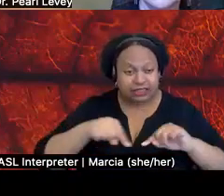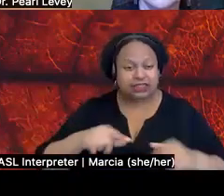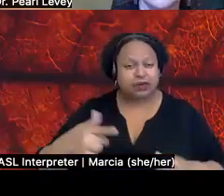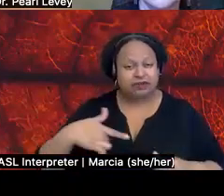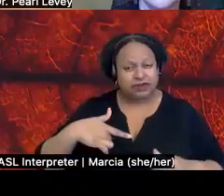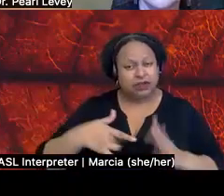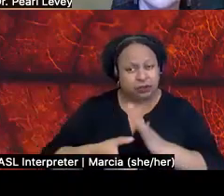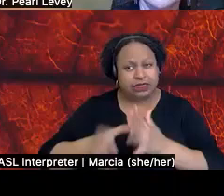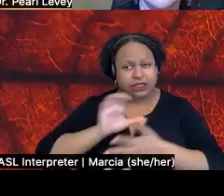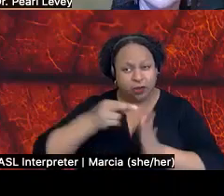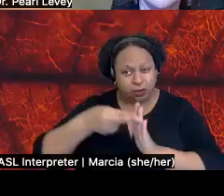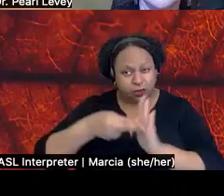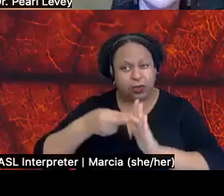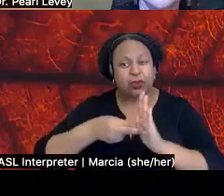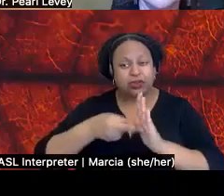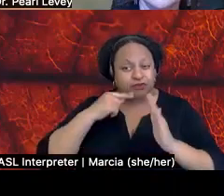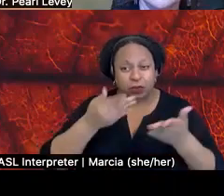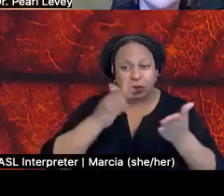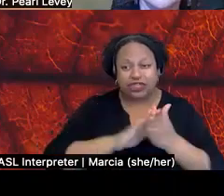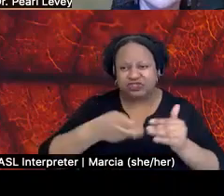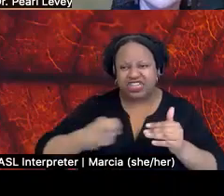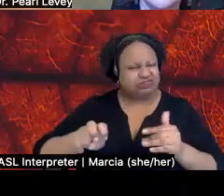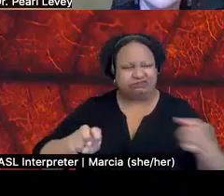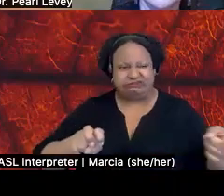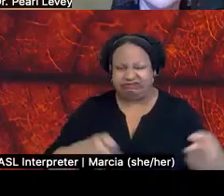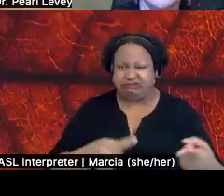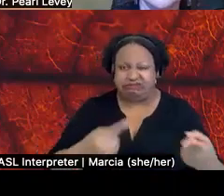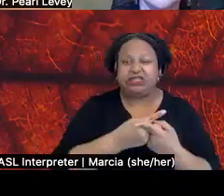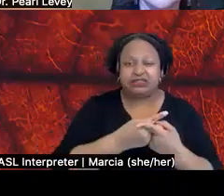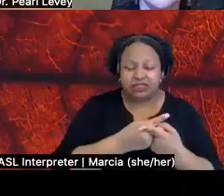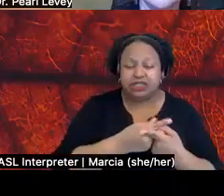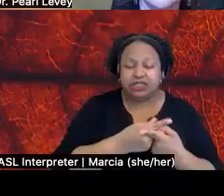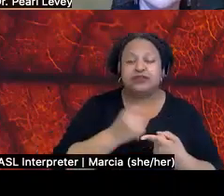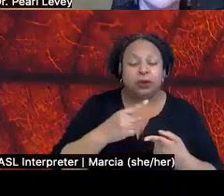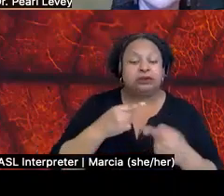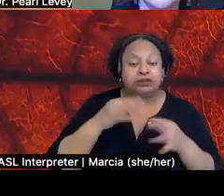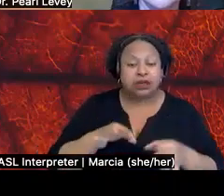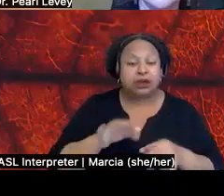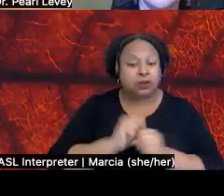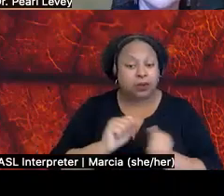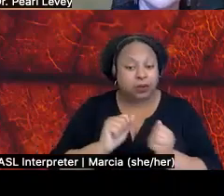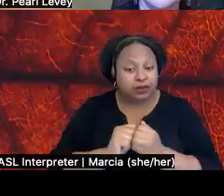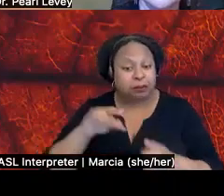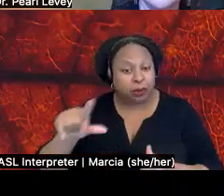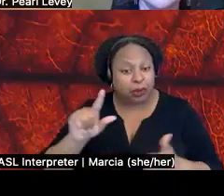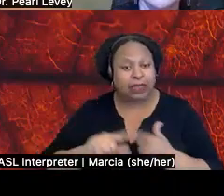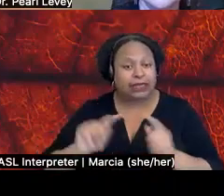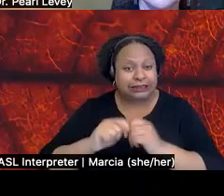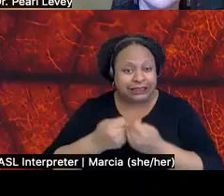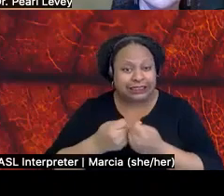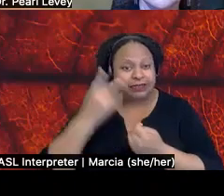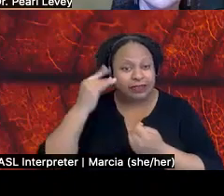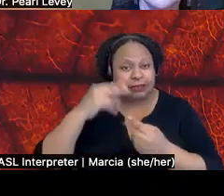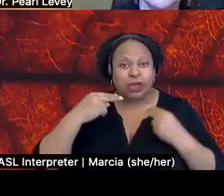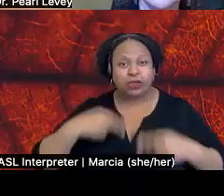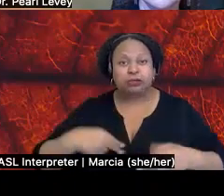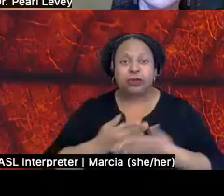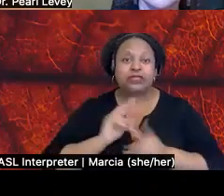And so this allows the opportunity to work with Pearl and the team. And looking at this from a human rights perspective and,